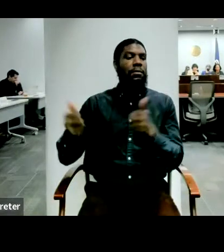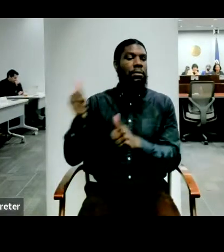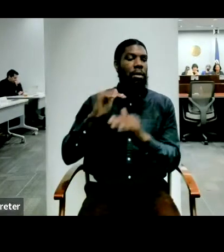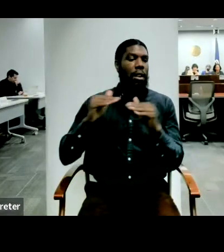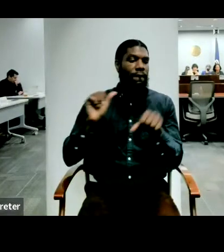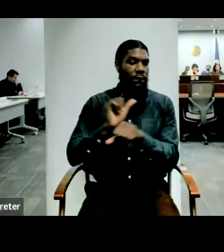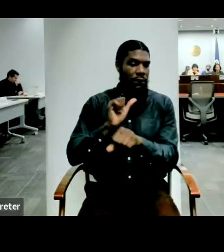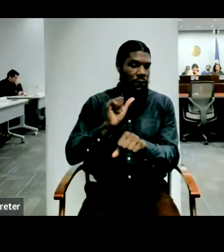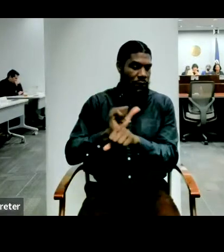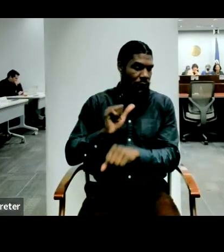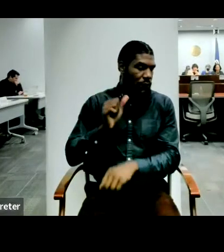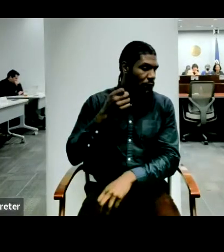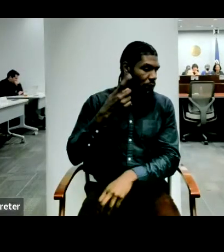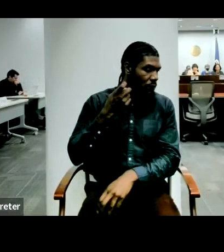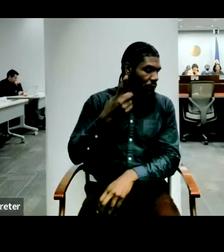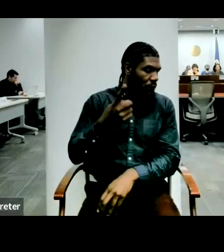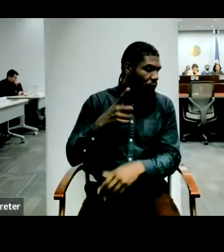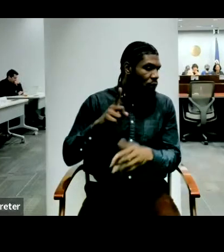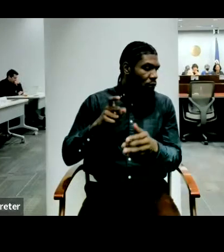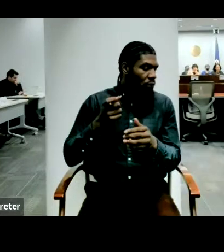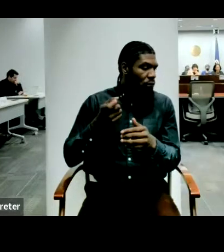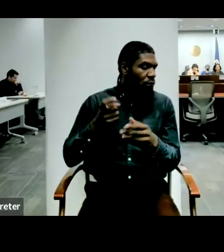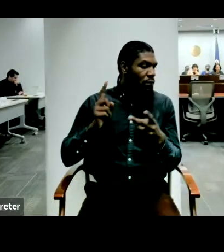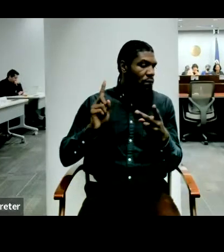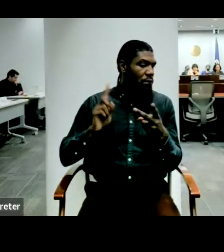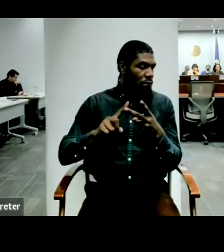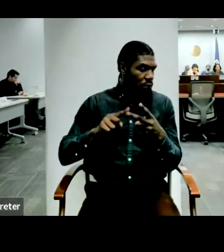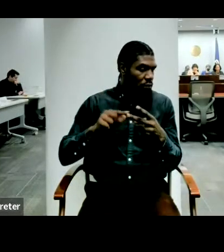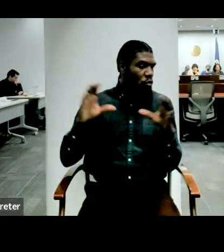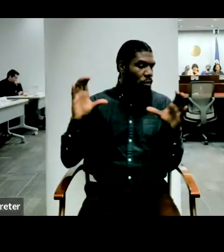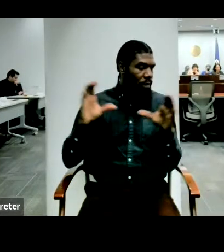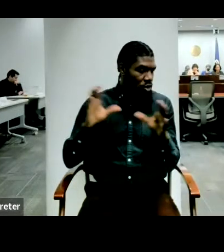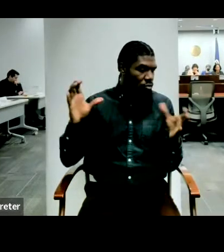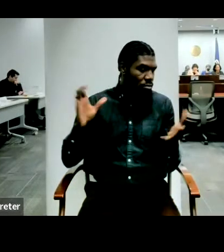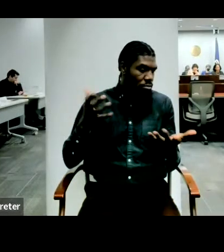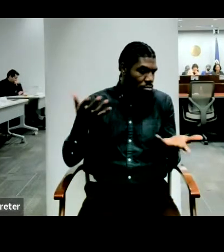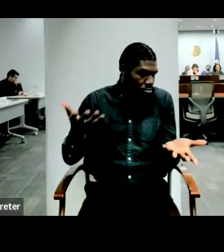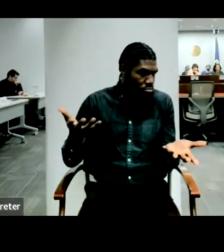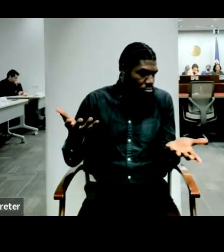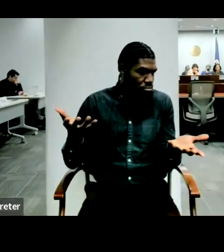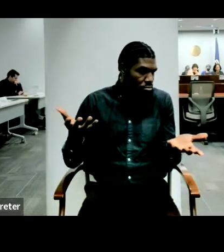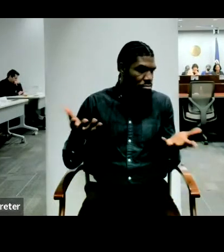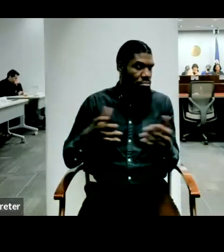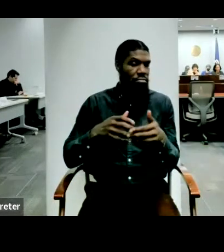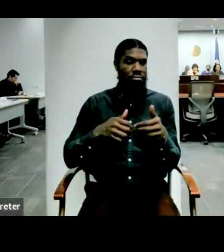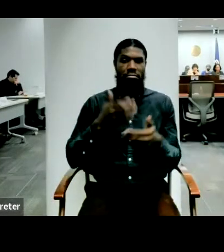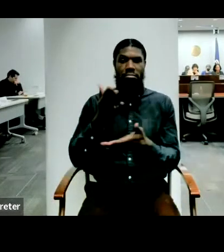prohibit them because of their credentials, credentials are not necessary all the time. In fact some of the richest people in the world dropped out of college. I think a gentleman last week made 10 billion dollars selling his product after he dropped out of college.